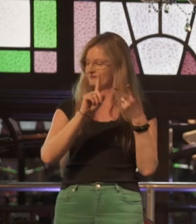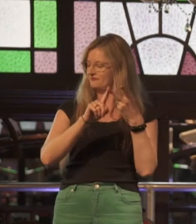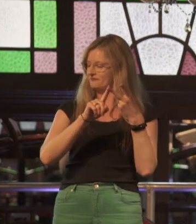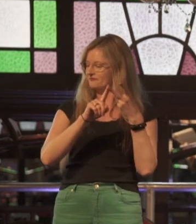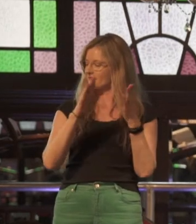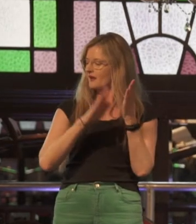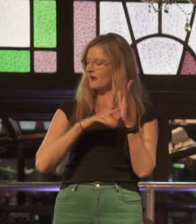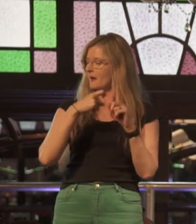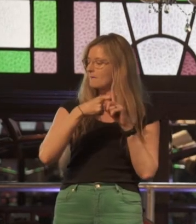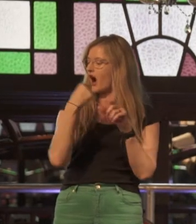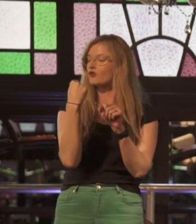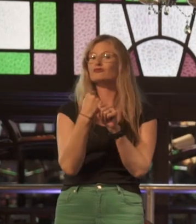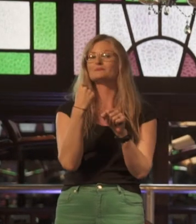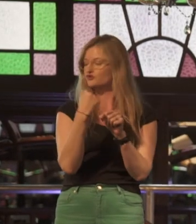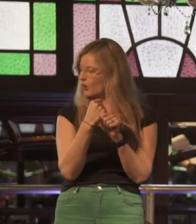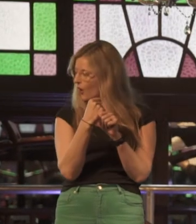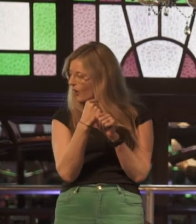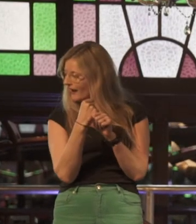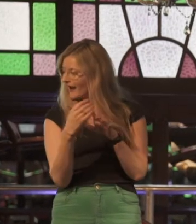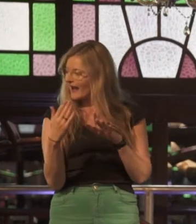Mark Grimshaw: Hit Me With Your Autistic.